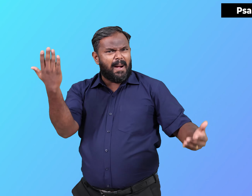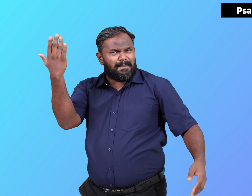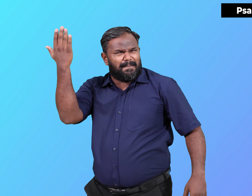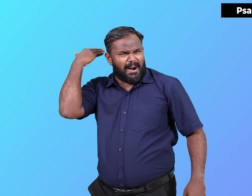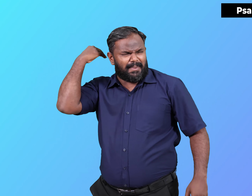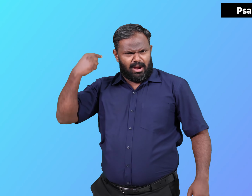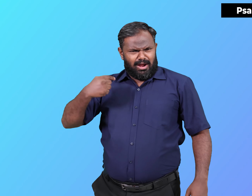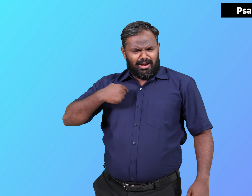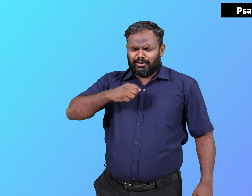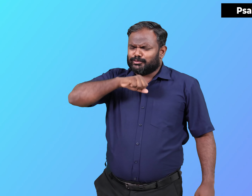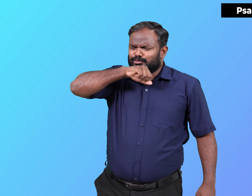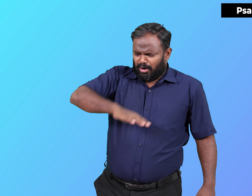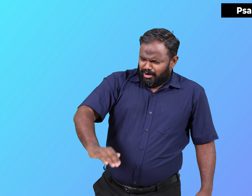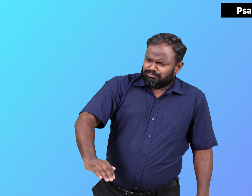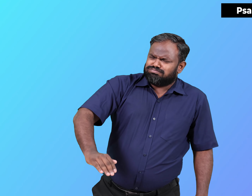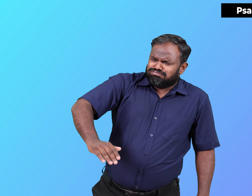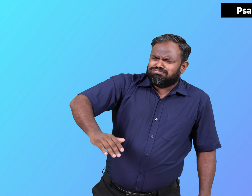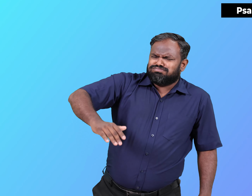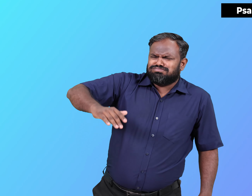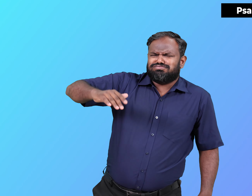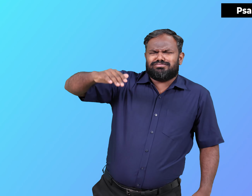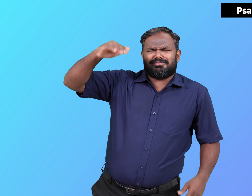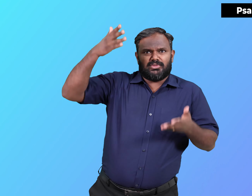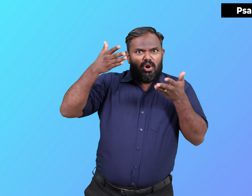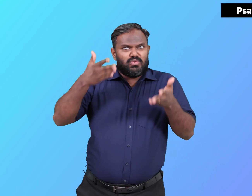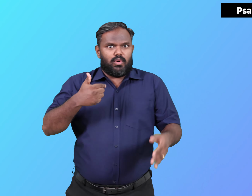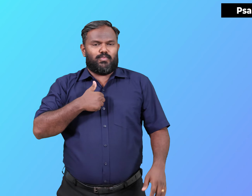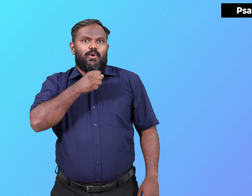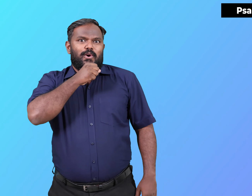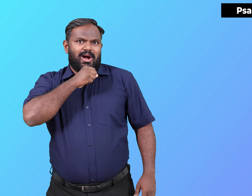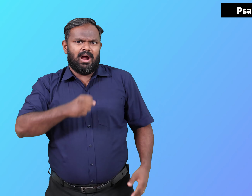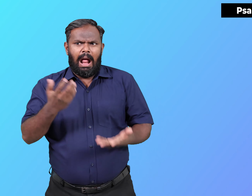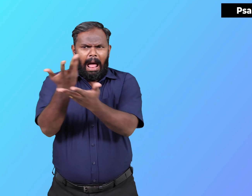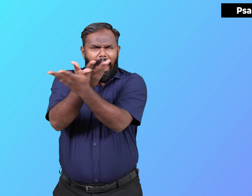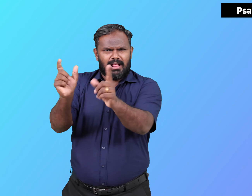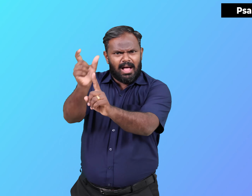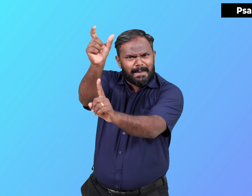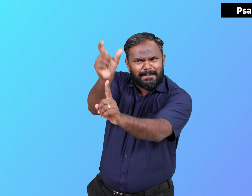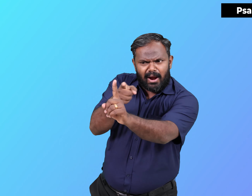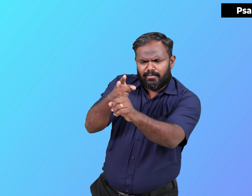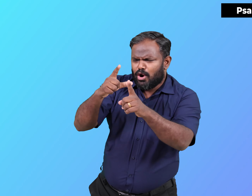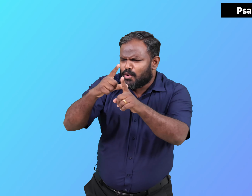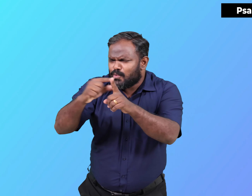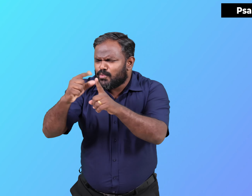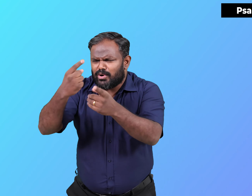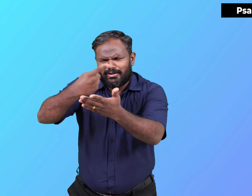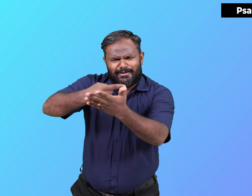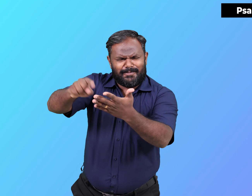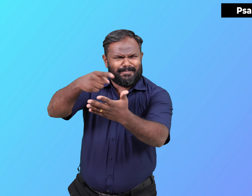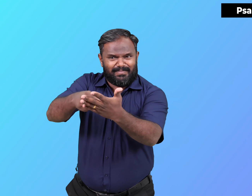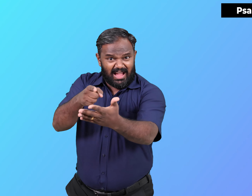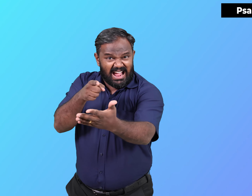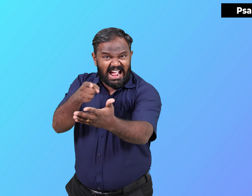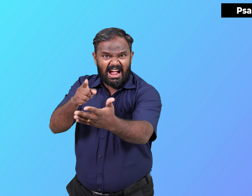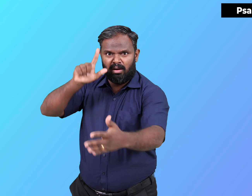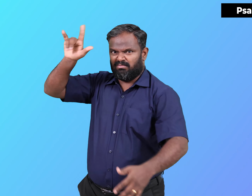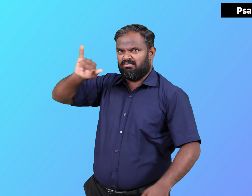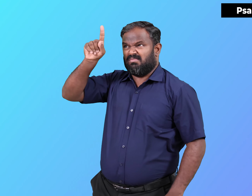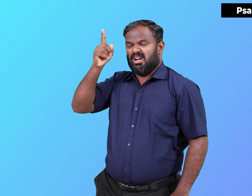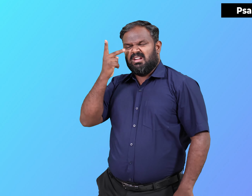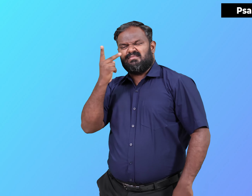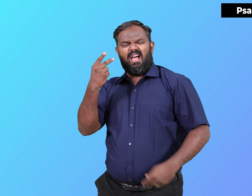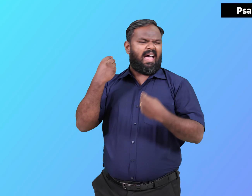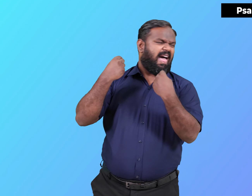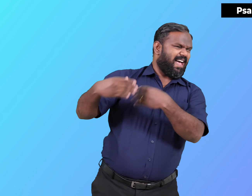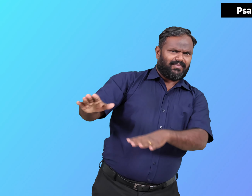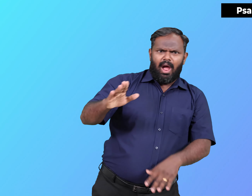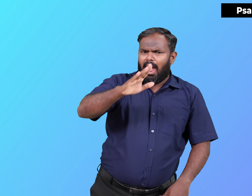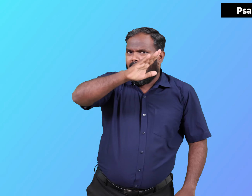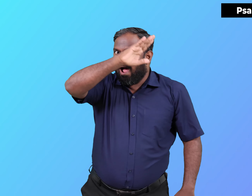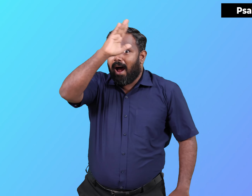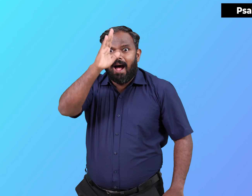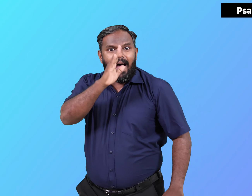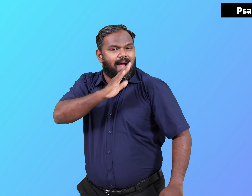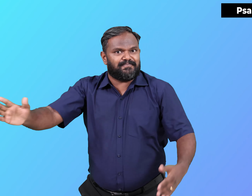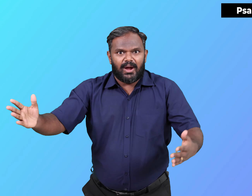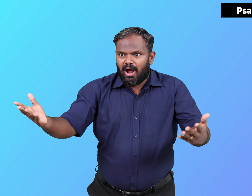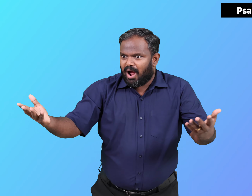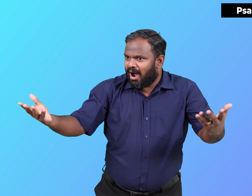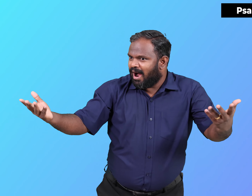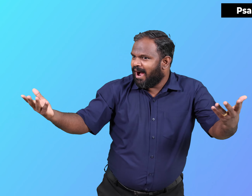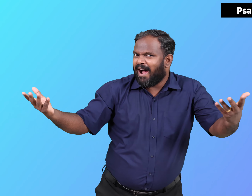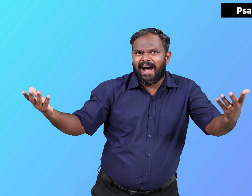I was young, and now I am old, but I have never seen good people left with no one to help them;